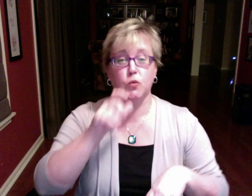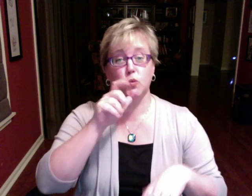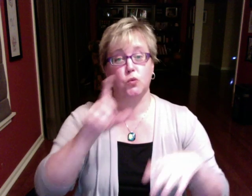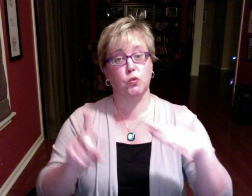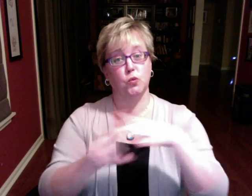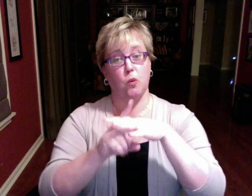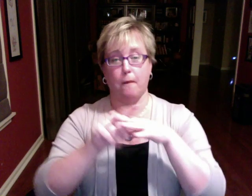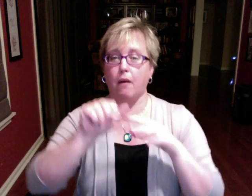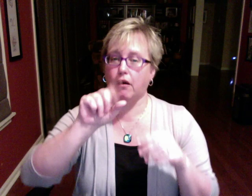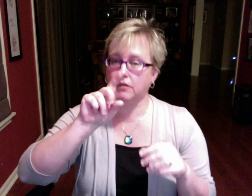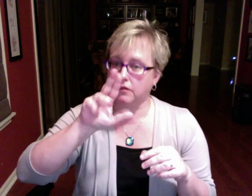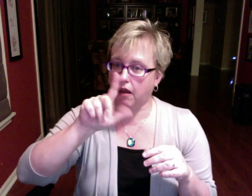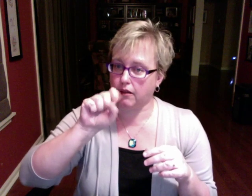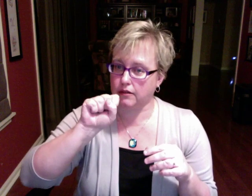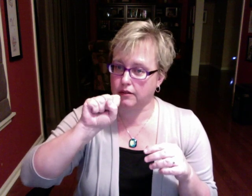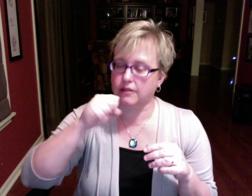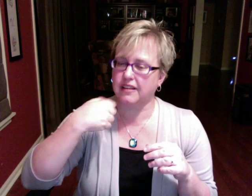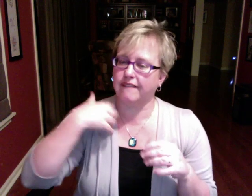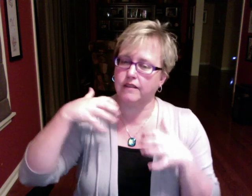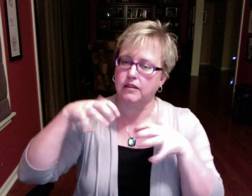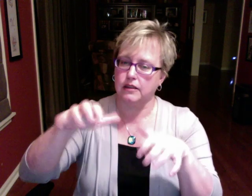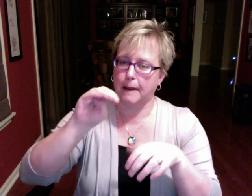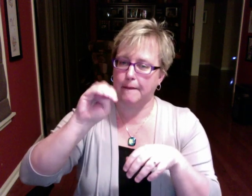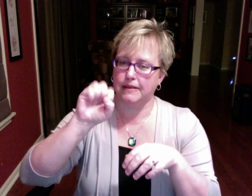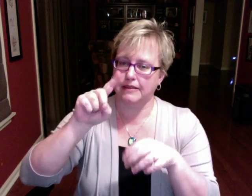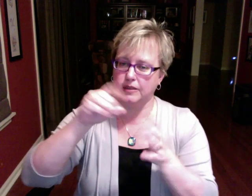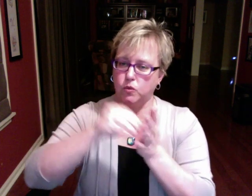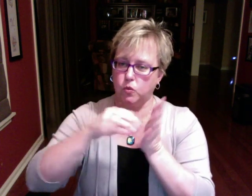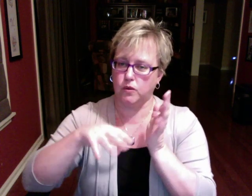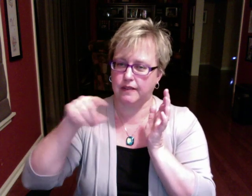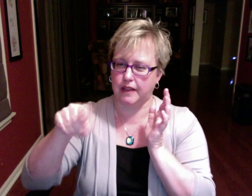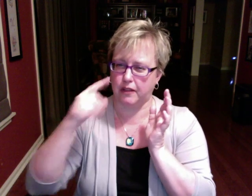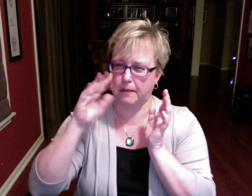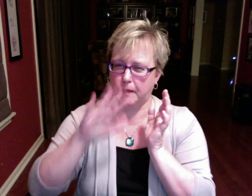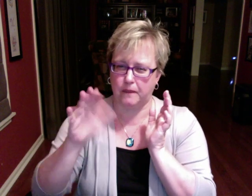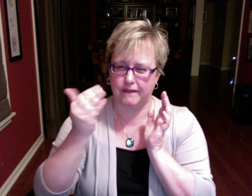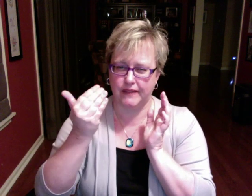The only Deaf adults who showed up... There were maybe 15 students from MSD.